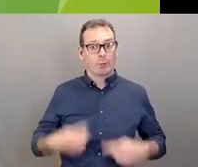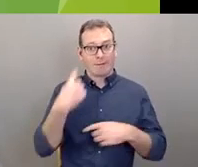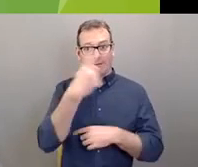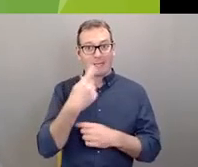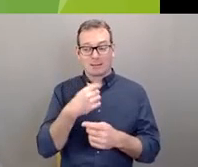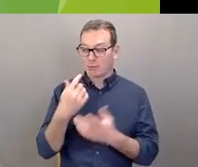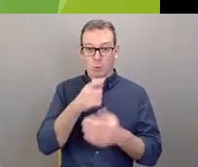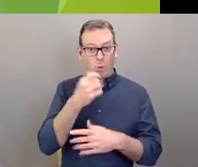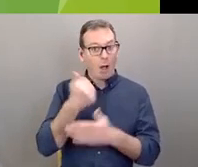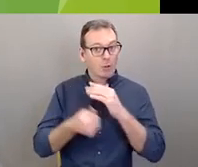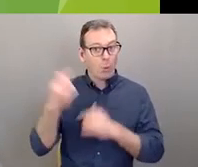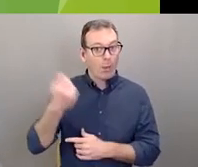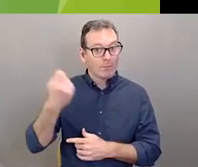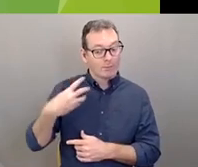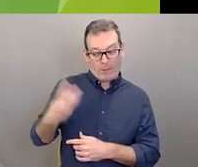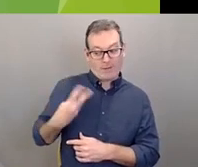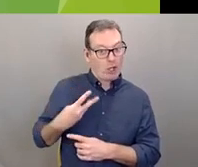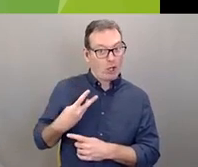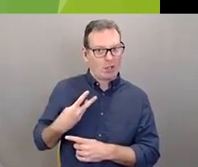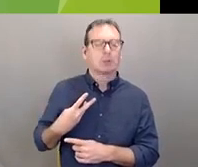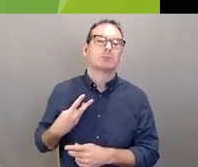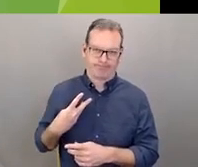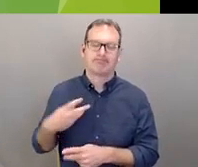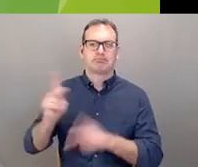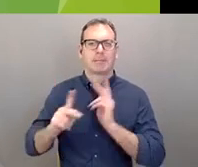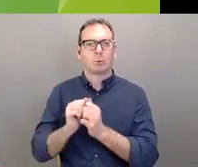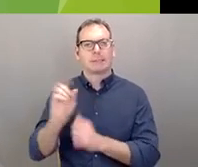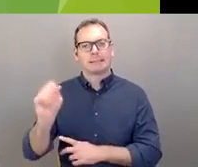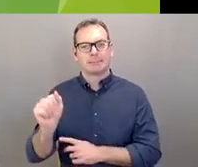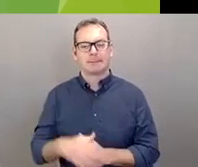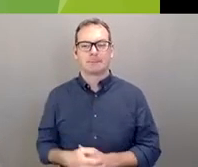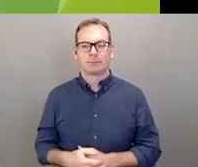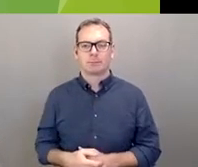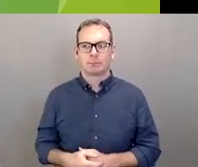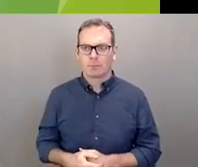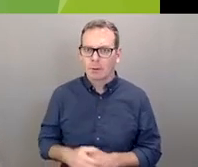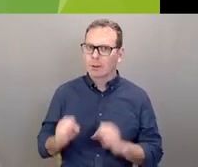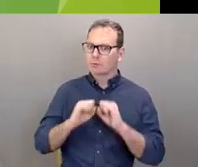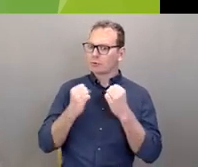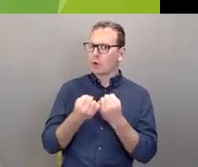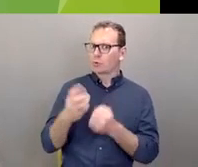however social assistance and its disability component was not designed was designed as a needs